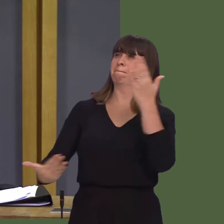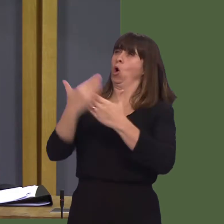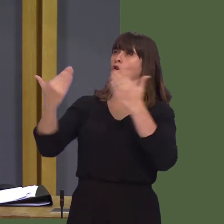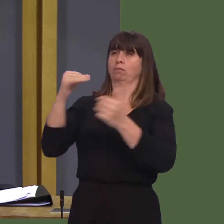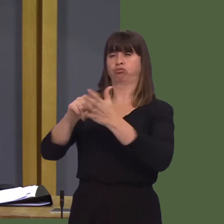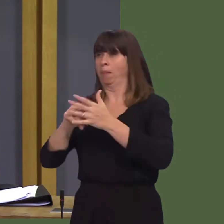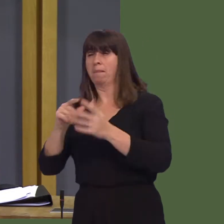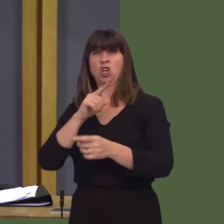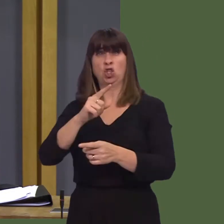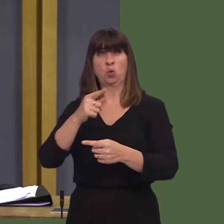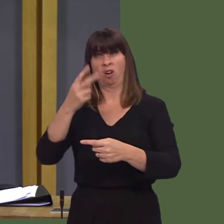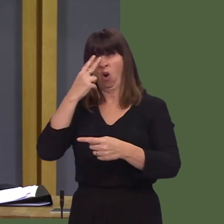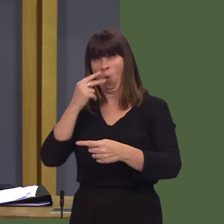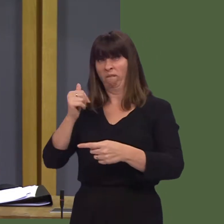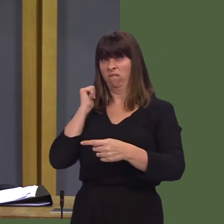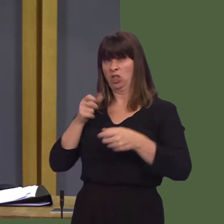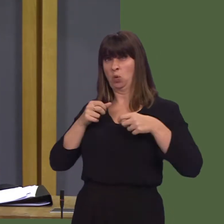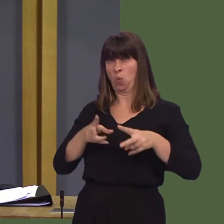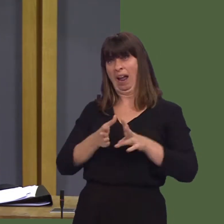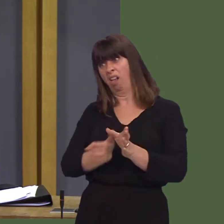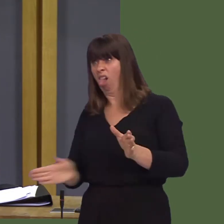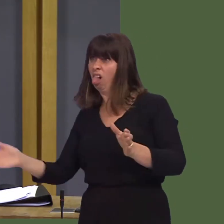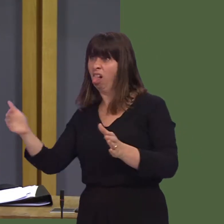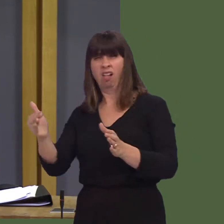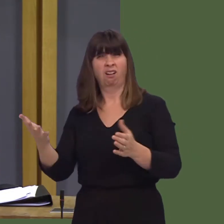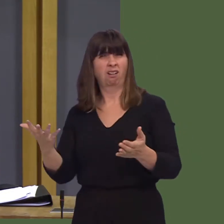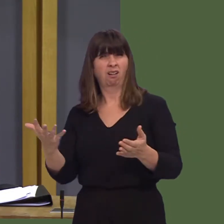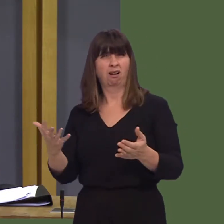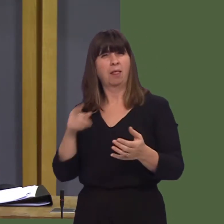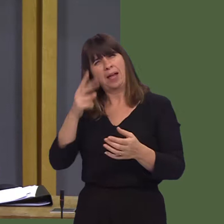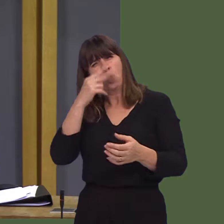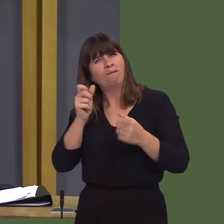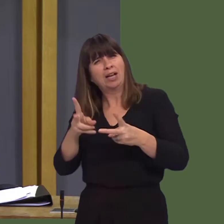it would be wise and proper to leave it to the incoming First Minister who will take